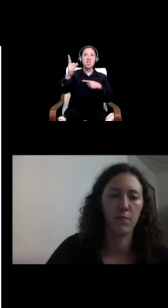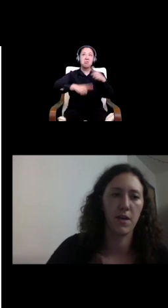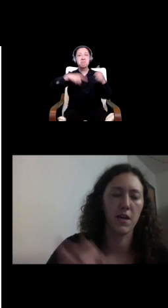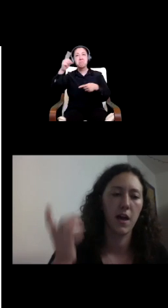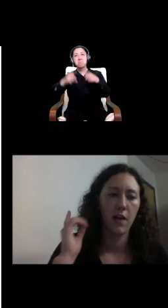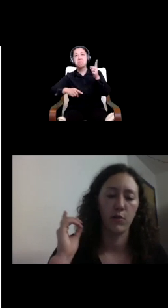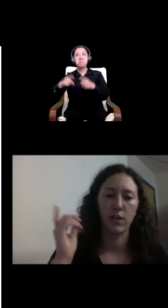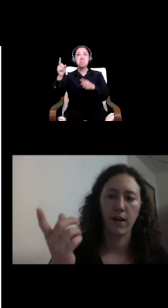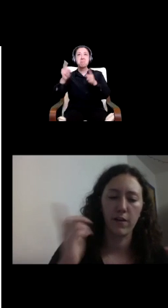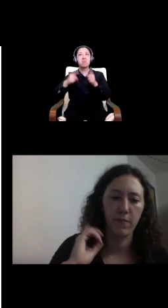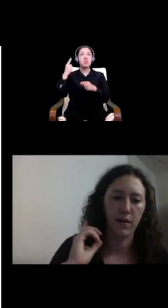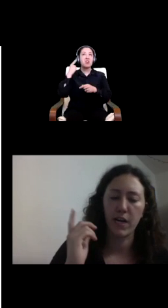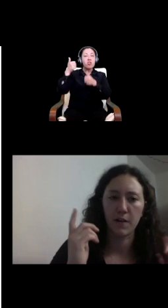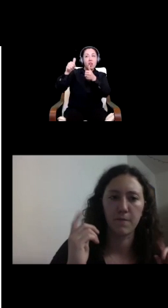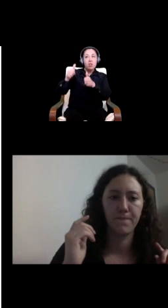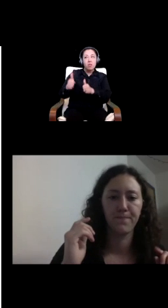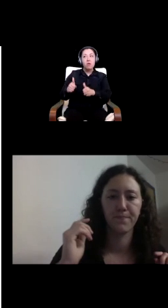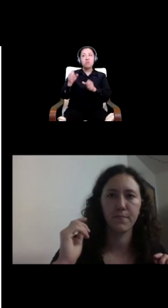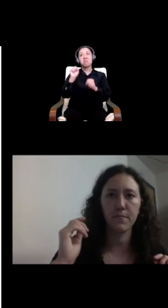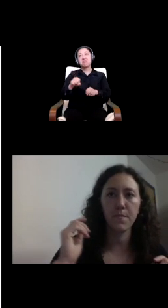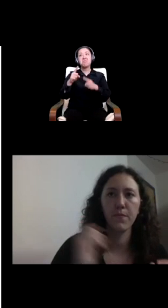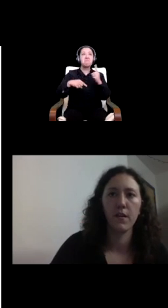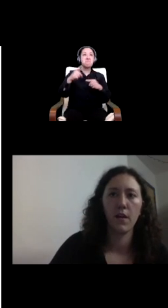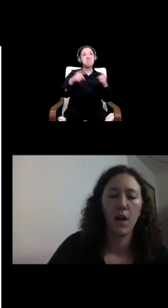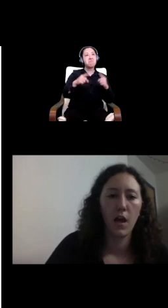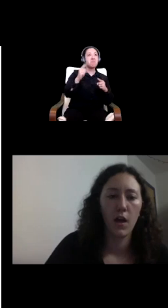be, can vary from ear to ear.